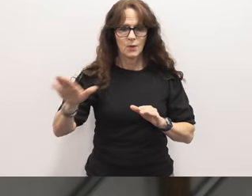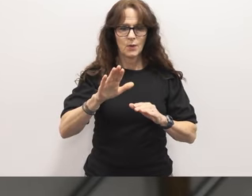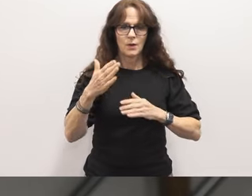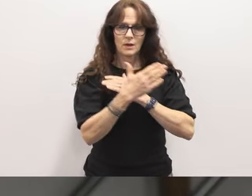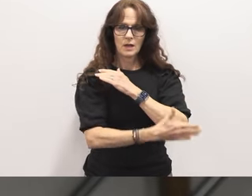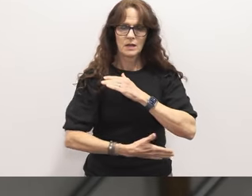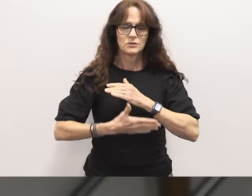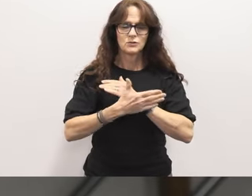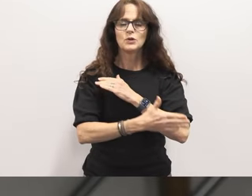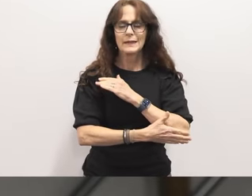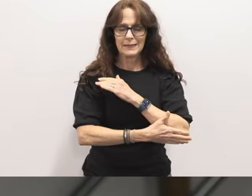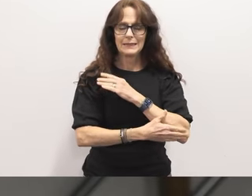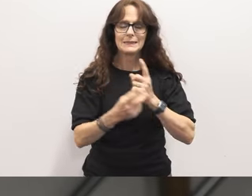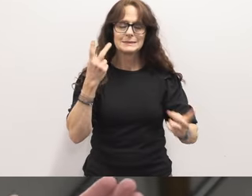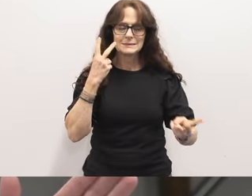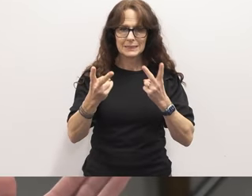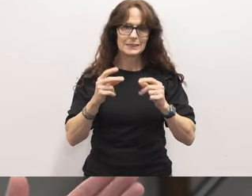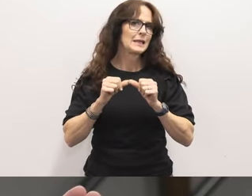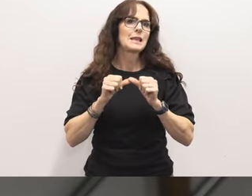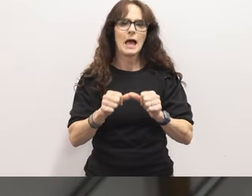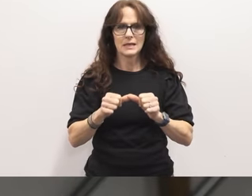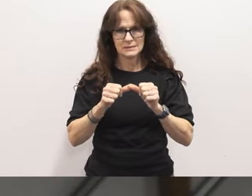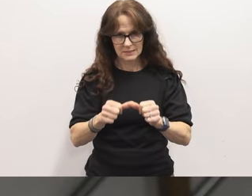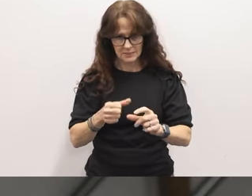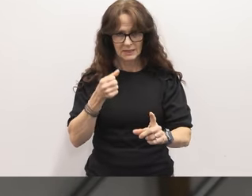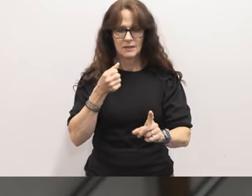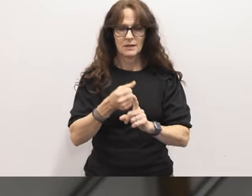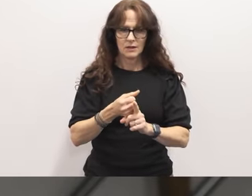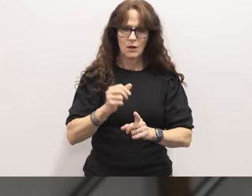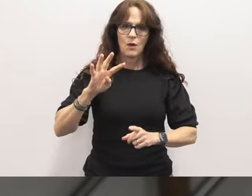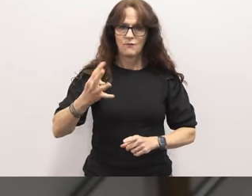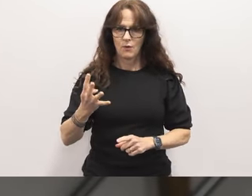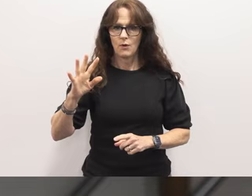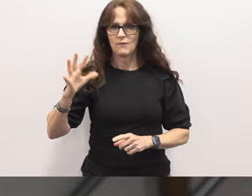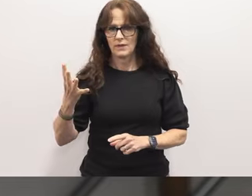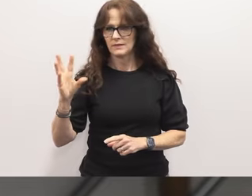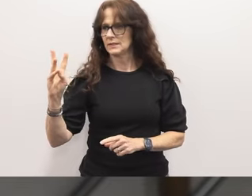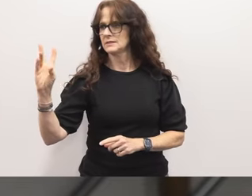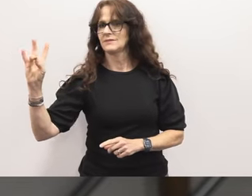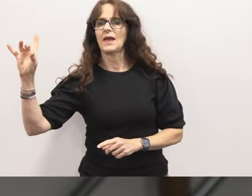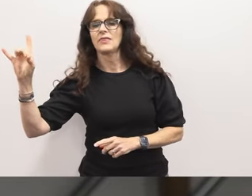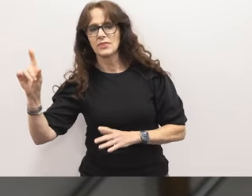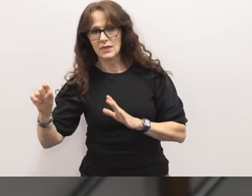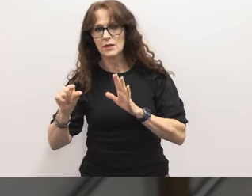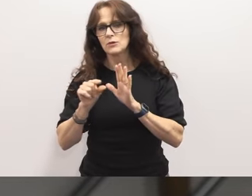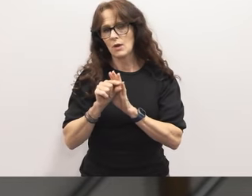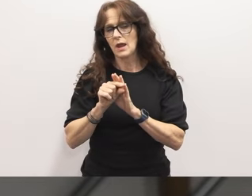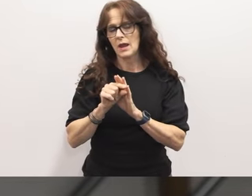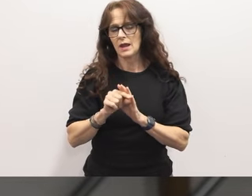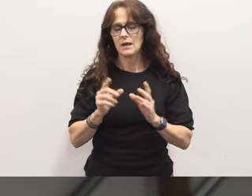long lasting impacts that, you know, we see in our fourth, fifth, sixth, seventh, and eighth grade. But the fact that our third grade students